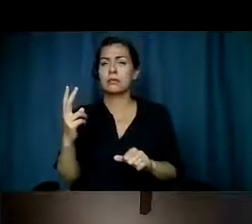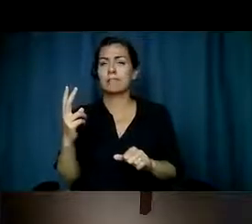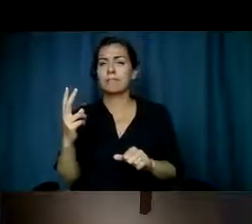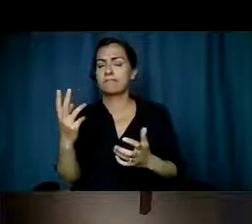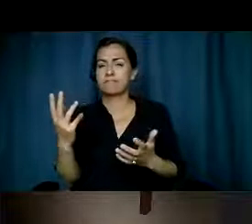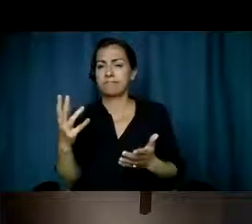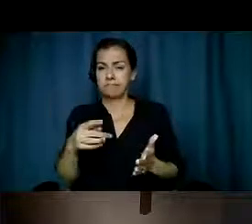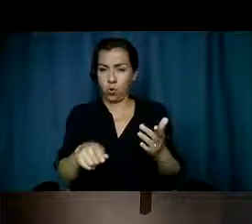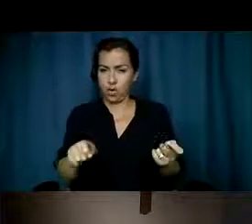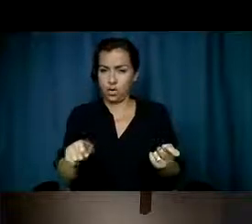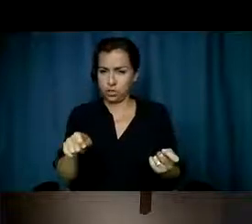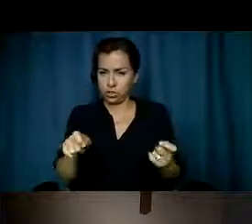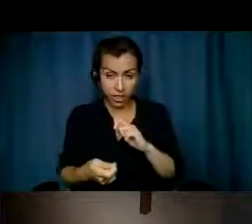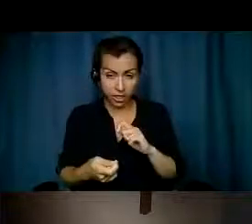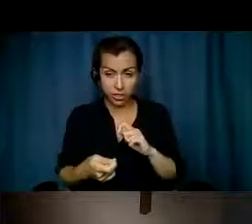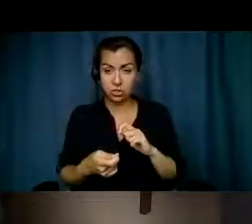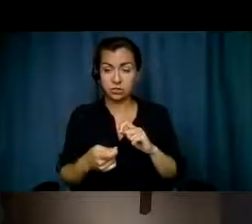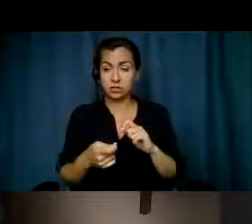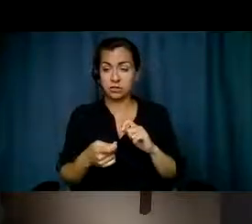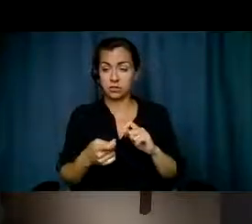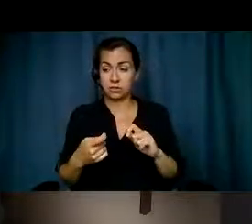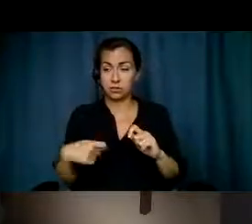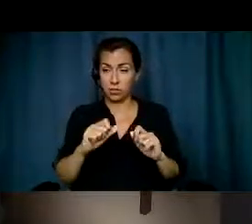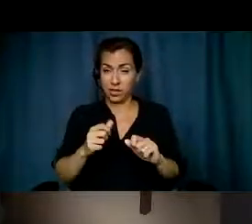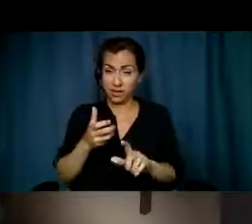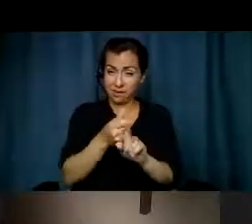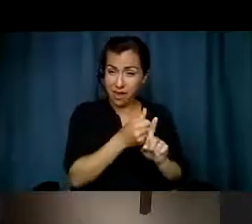you know whoever they want, whatever they want to see.